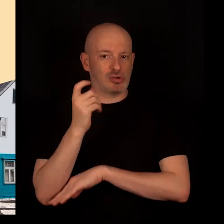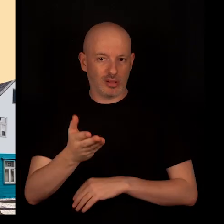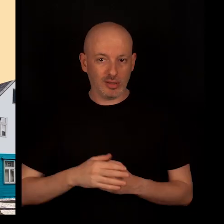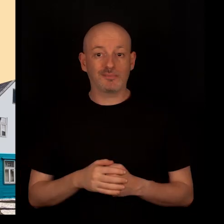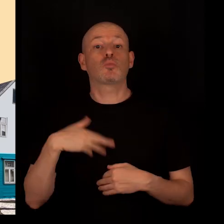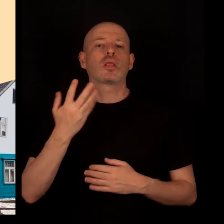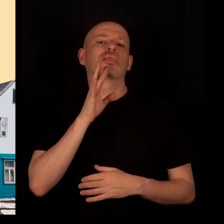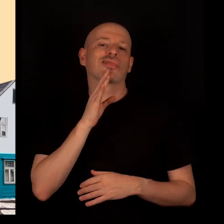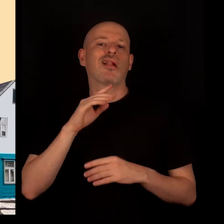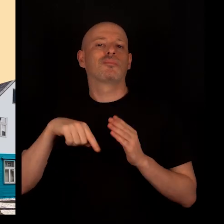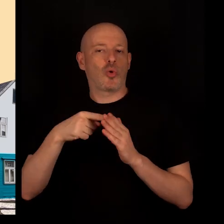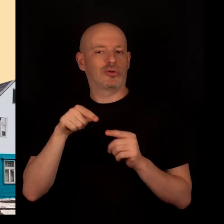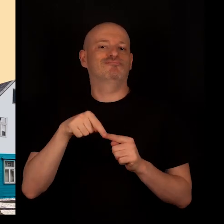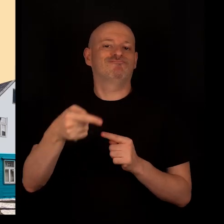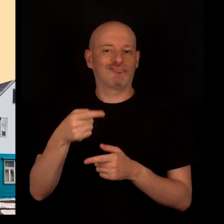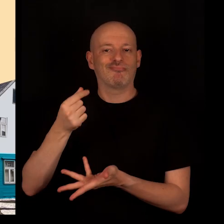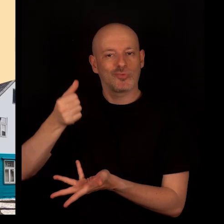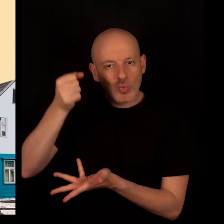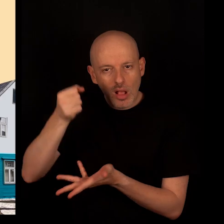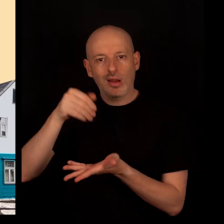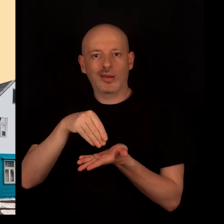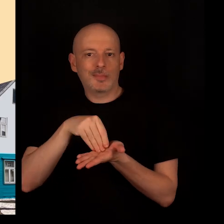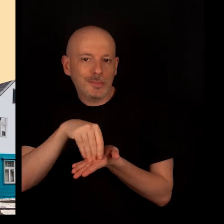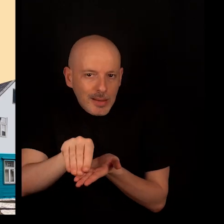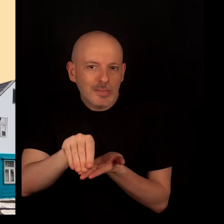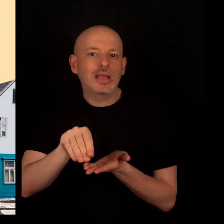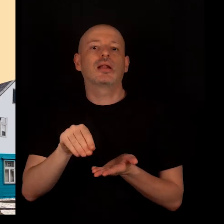And there, we will talk about the grant agreement, the payment,